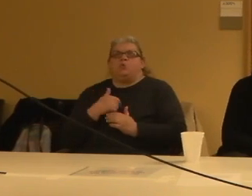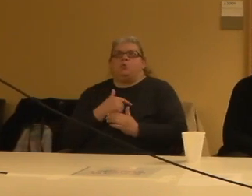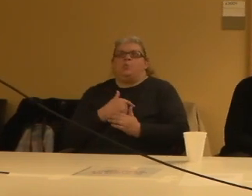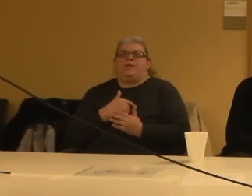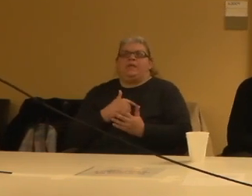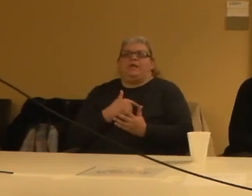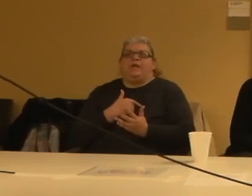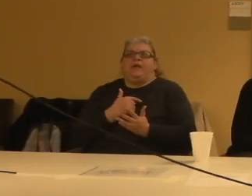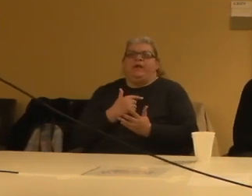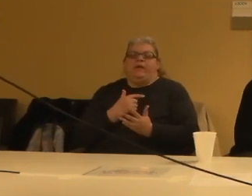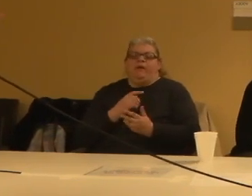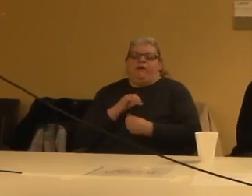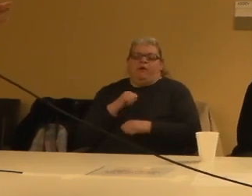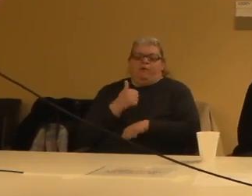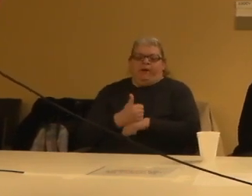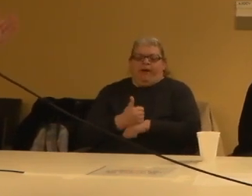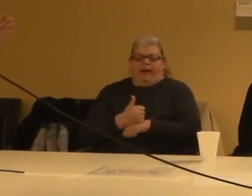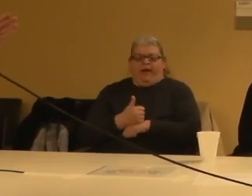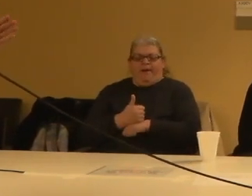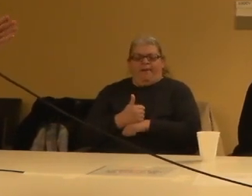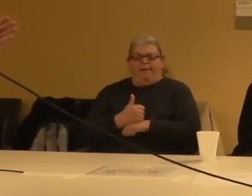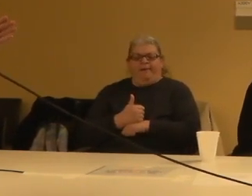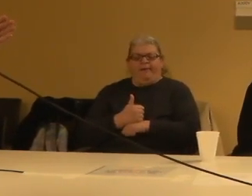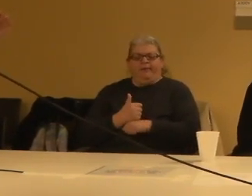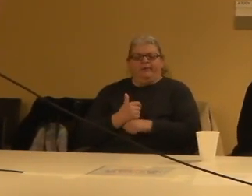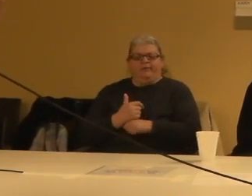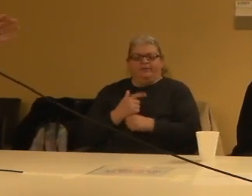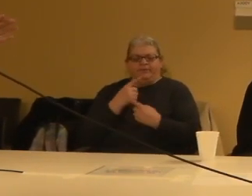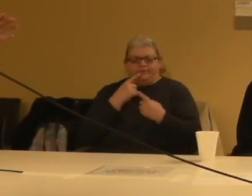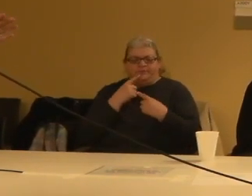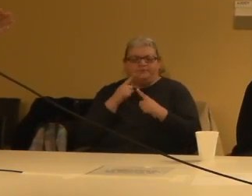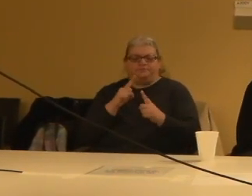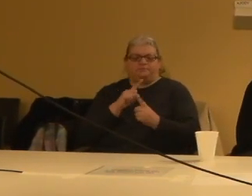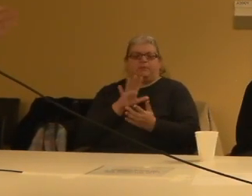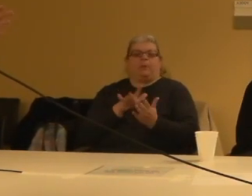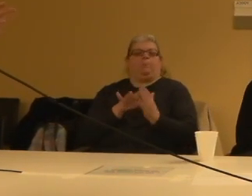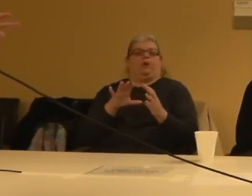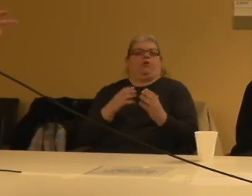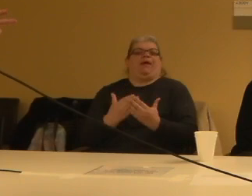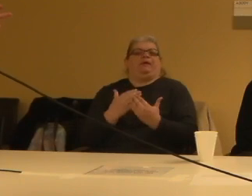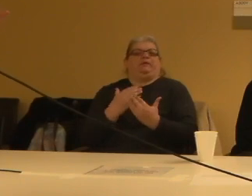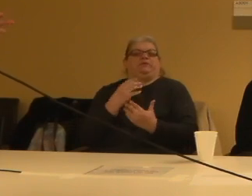a thriving middle class for artists? 'Cause it is so much feast or famine.